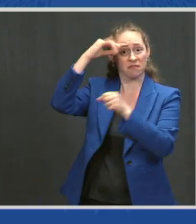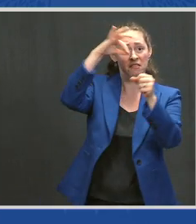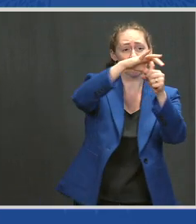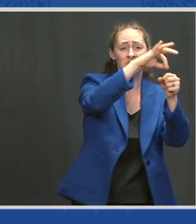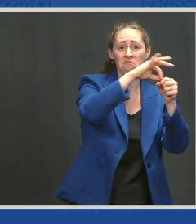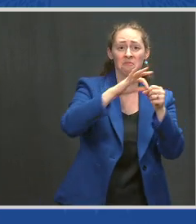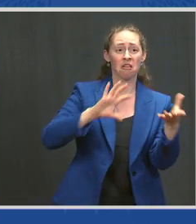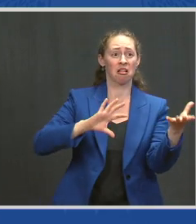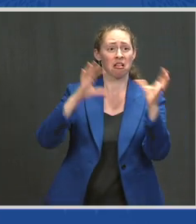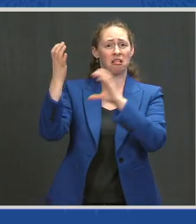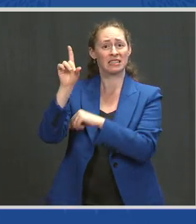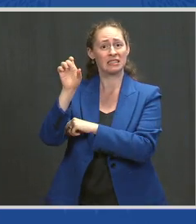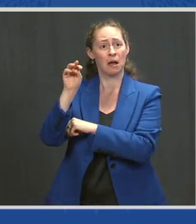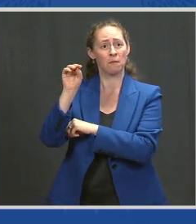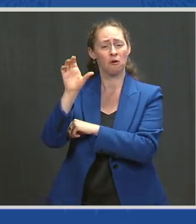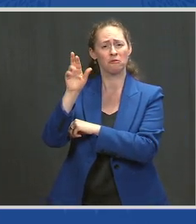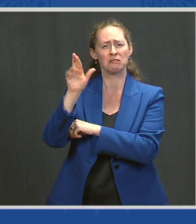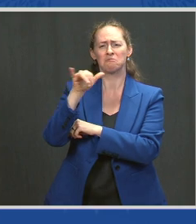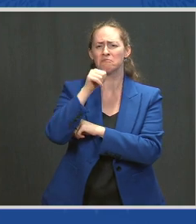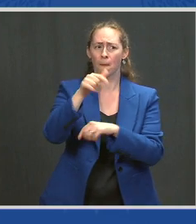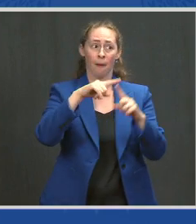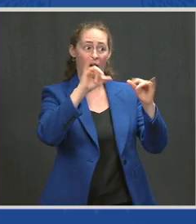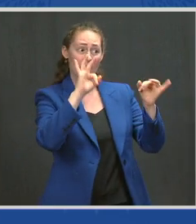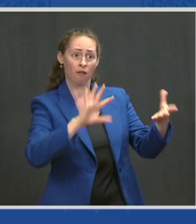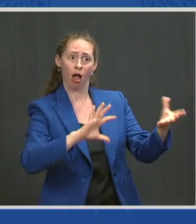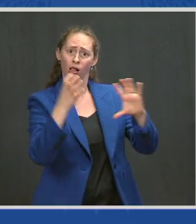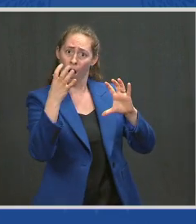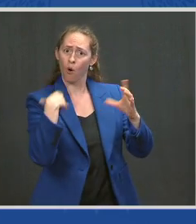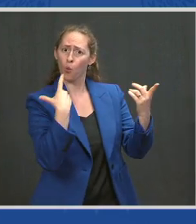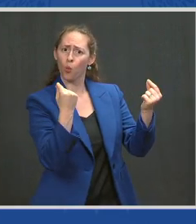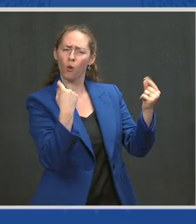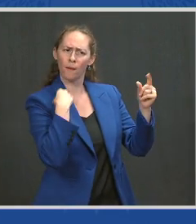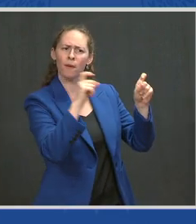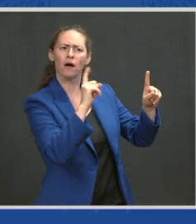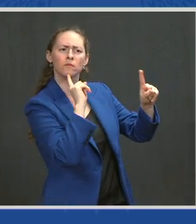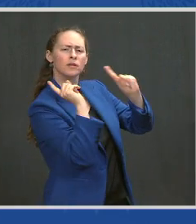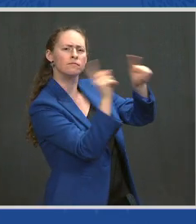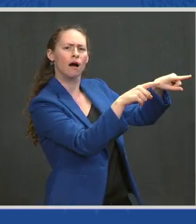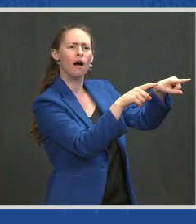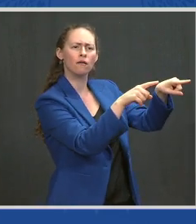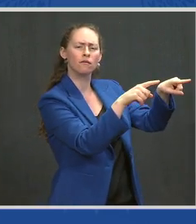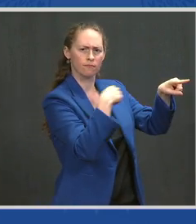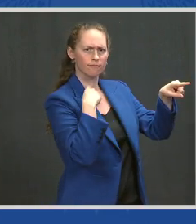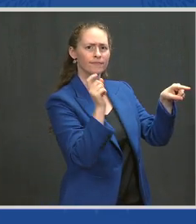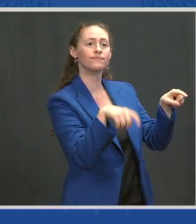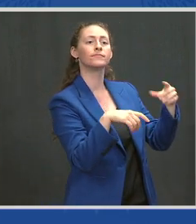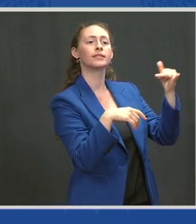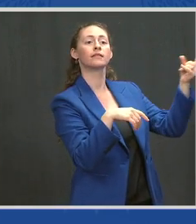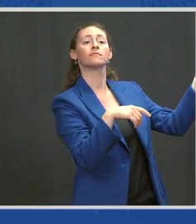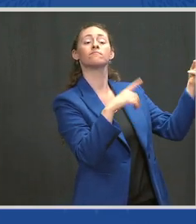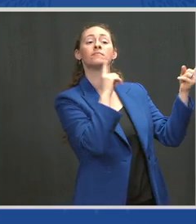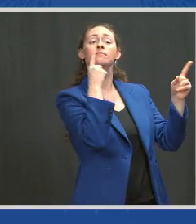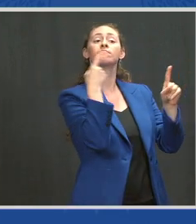The bottom line is, I told President Putin that we need to have some basic rules of the road that we can all abide by.